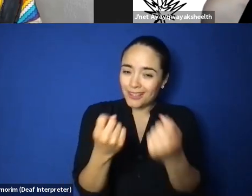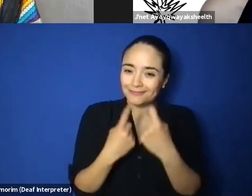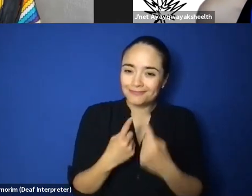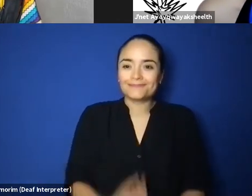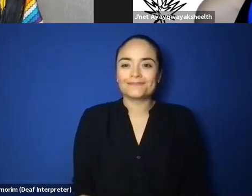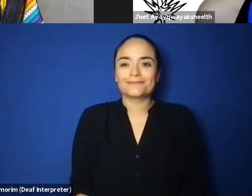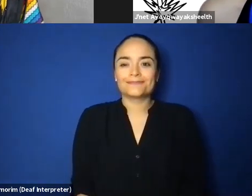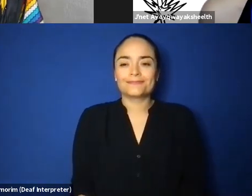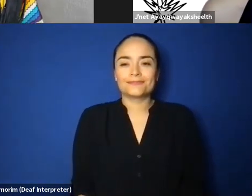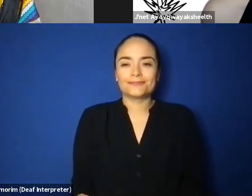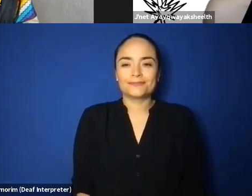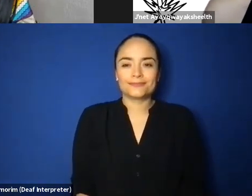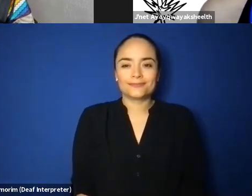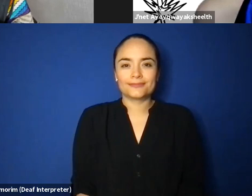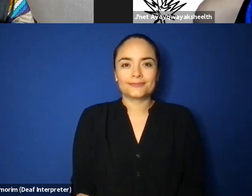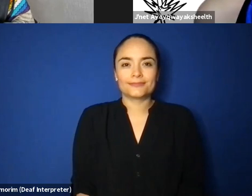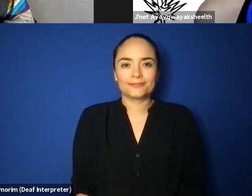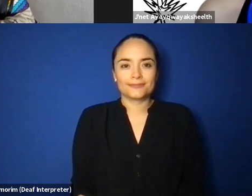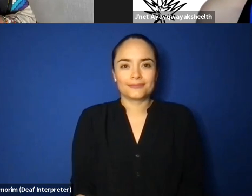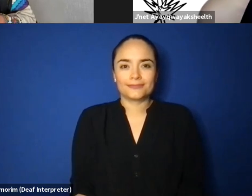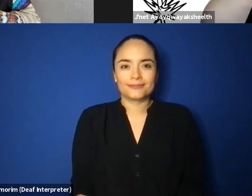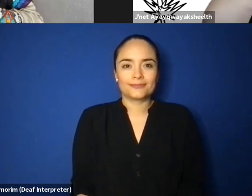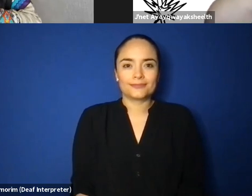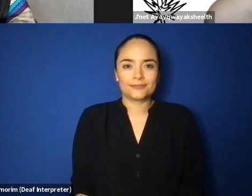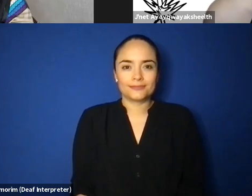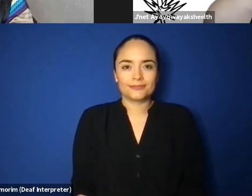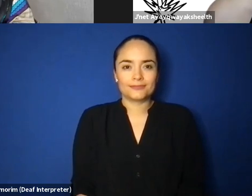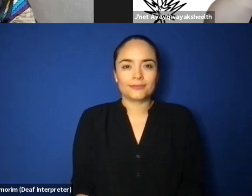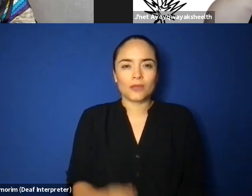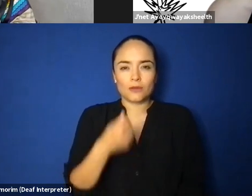before we maybe share some dance steps with students. Some are trying to keep up with you,